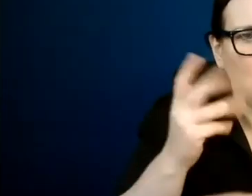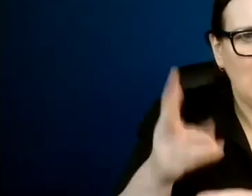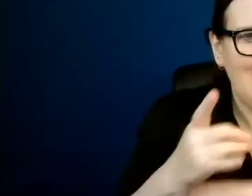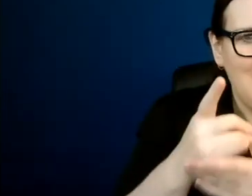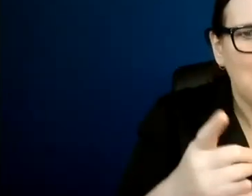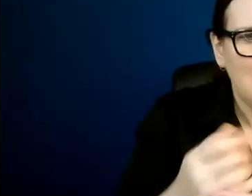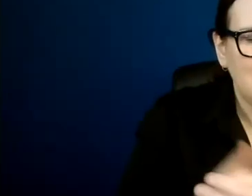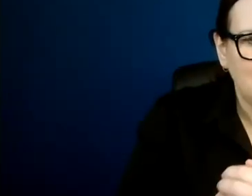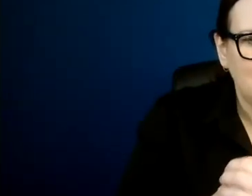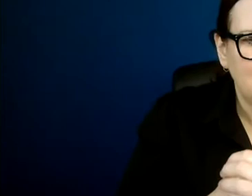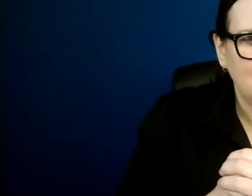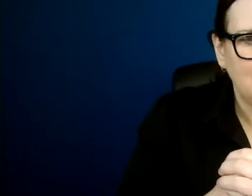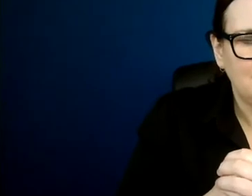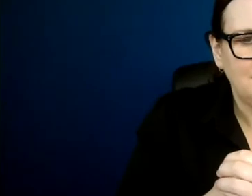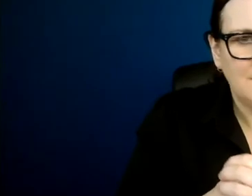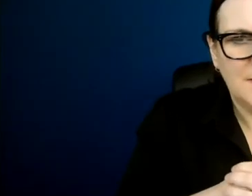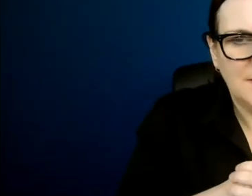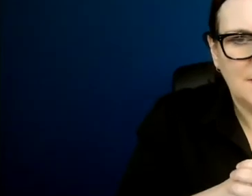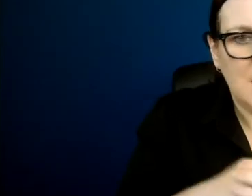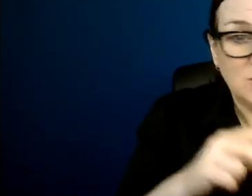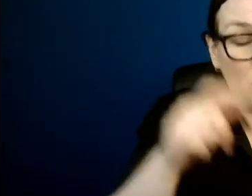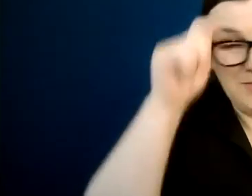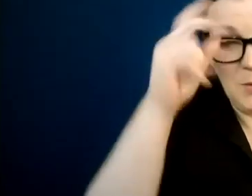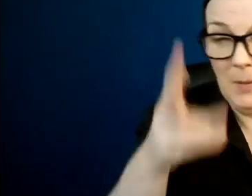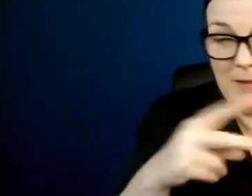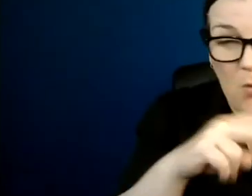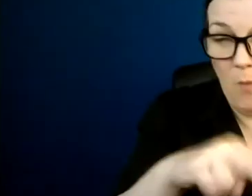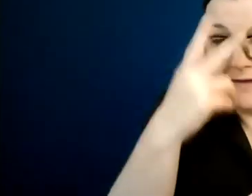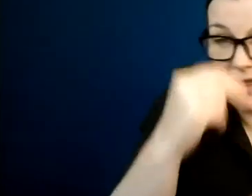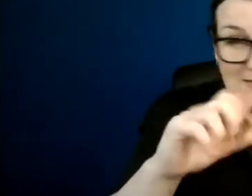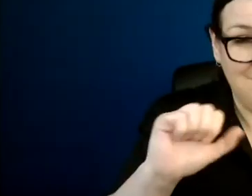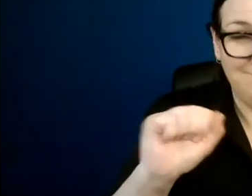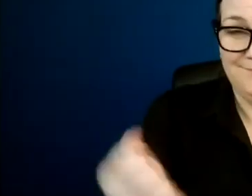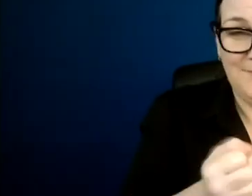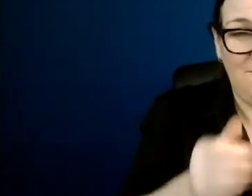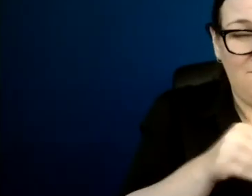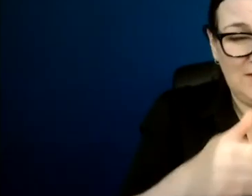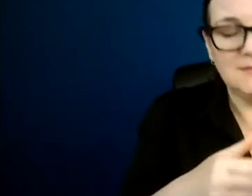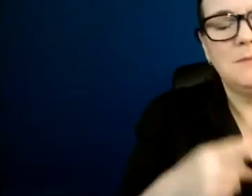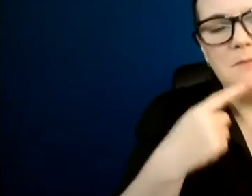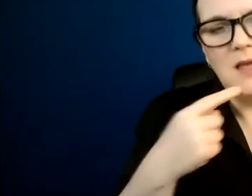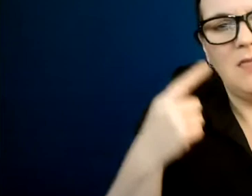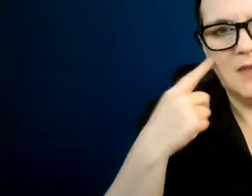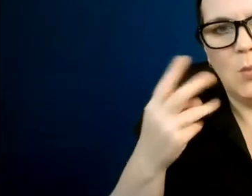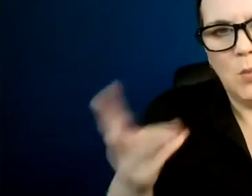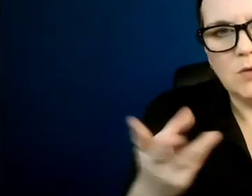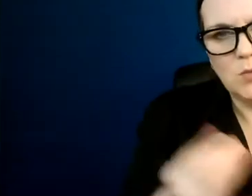I don't think it will be an overnight fix, but we will have to work as an industry and with members